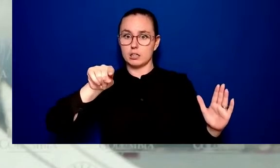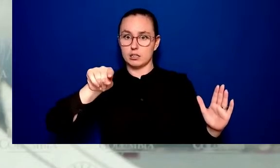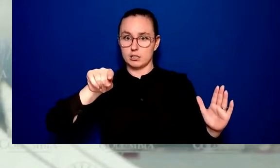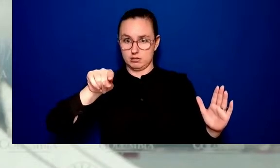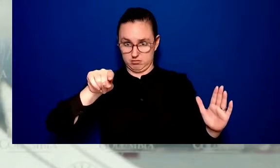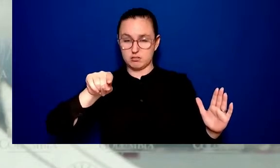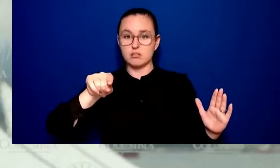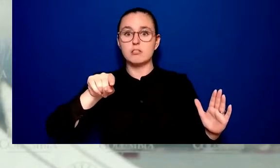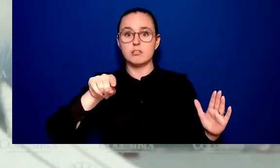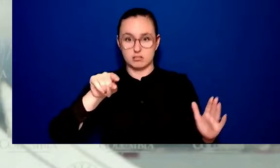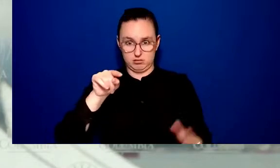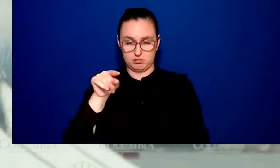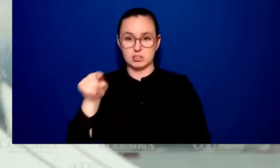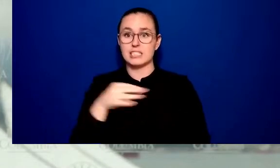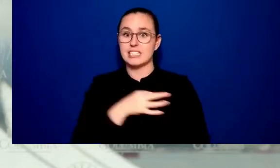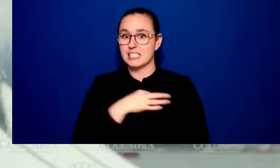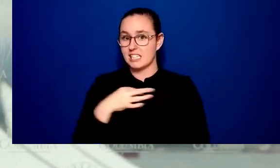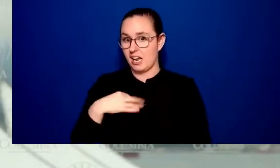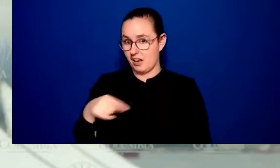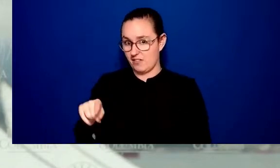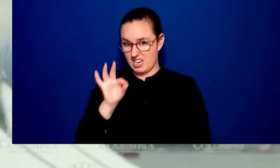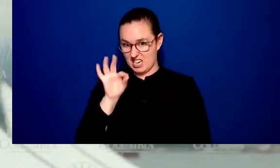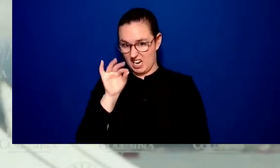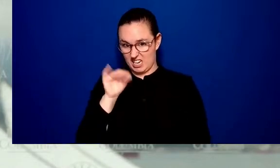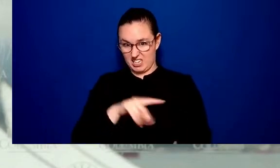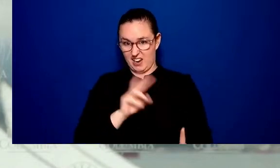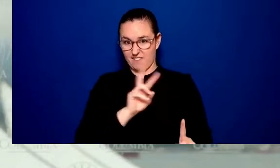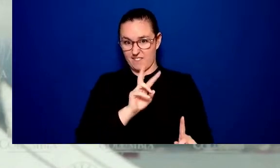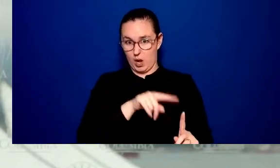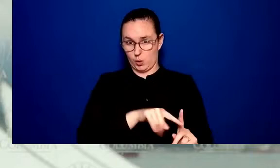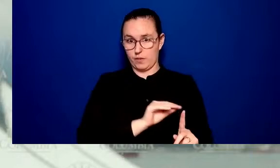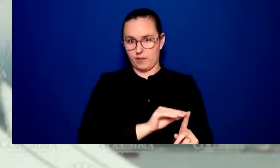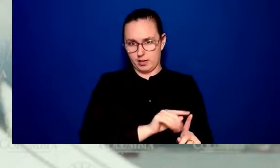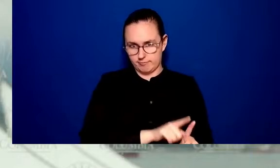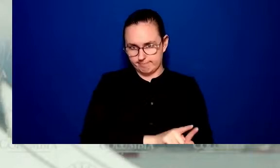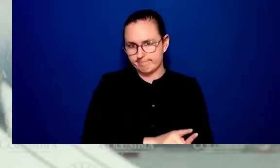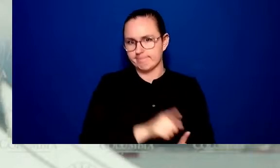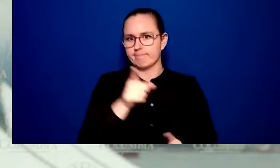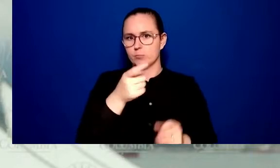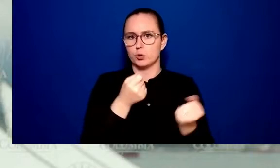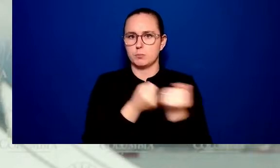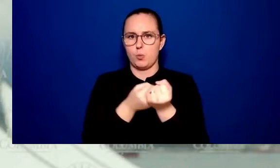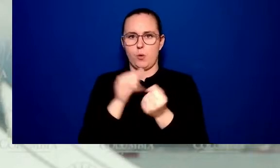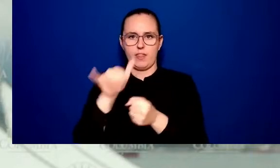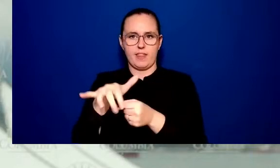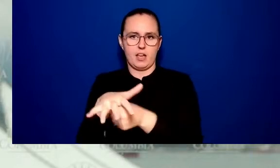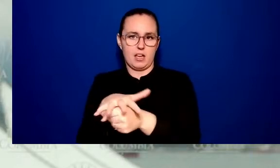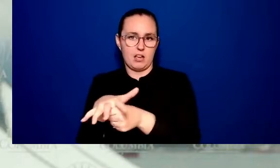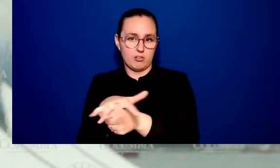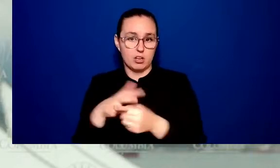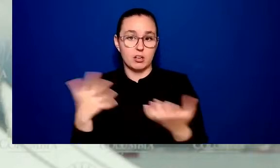Vancouver Coastal health went into support that including at the time. Vice president who